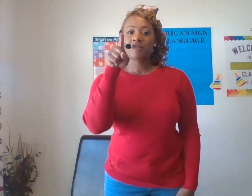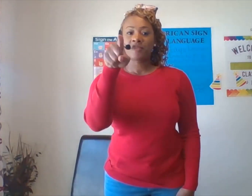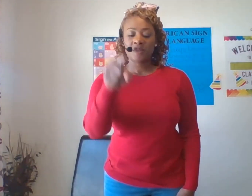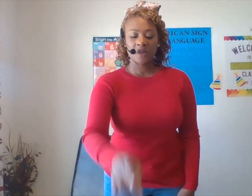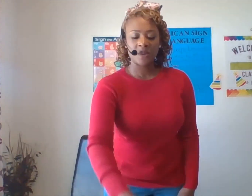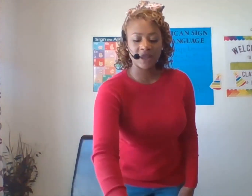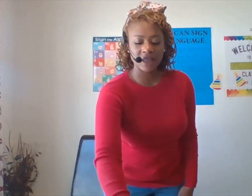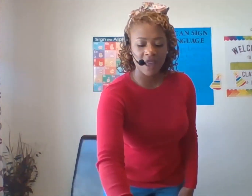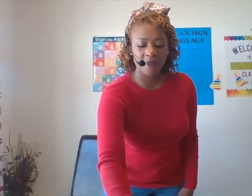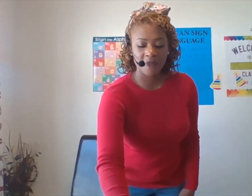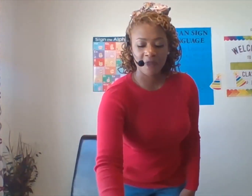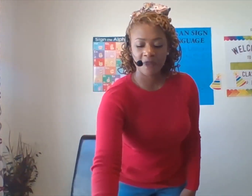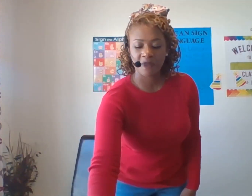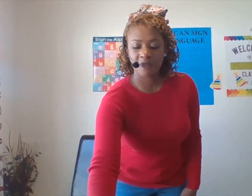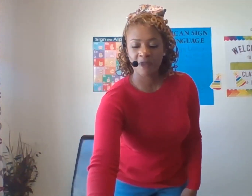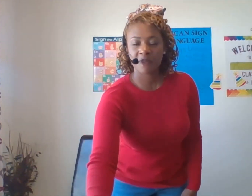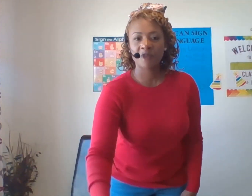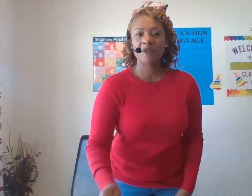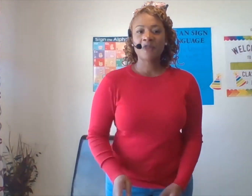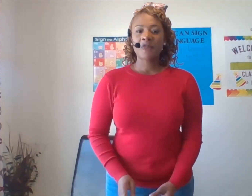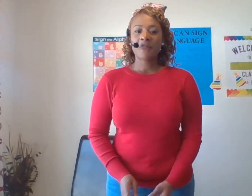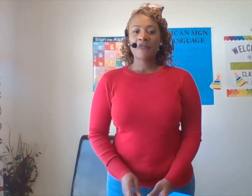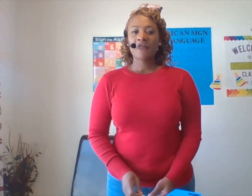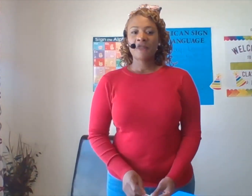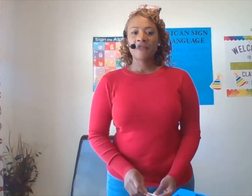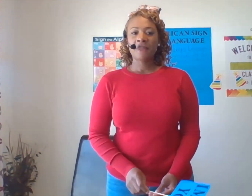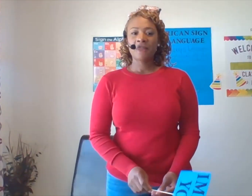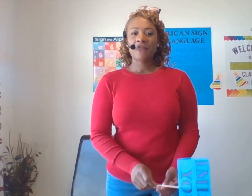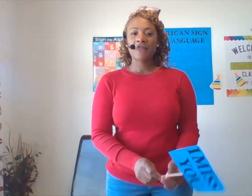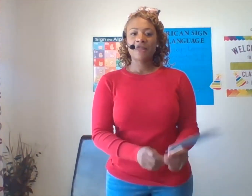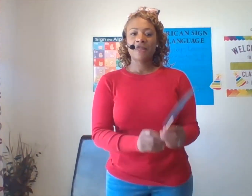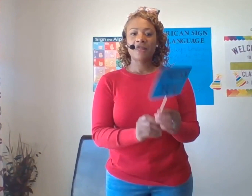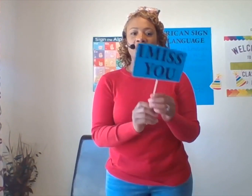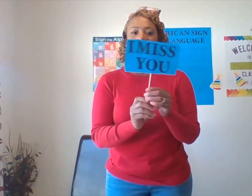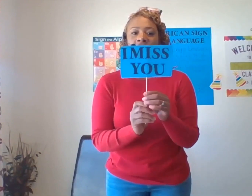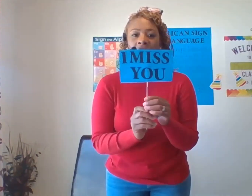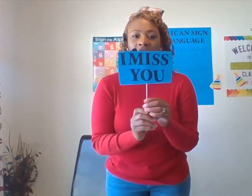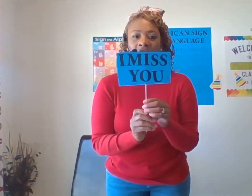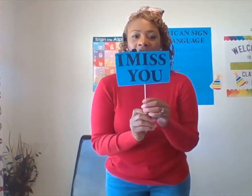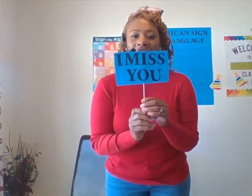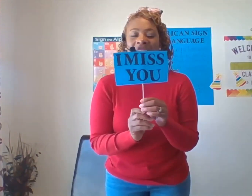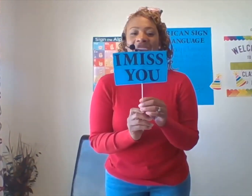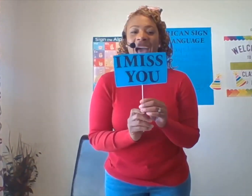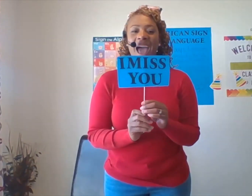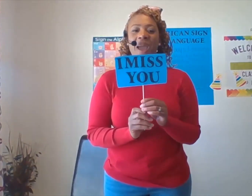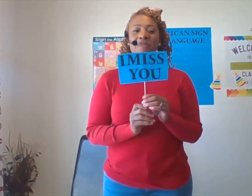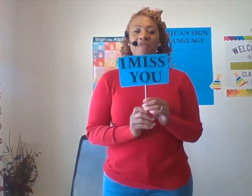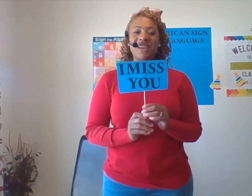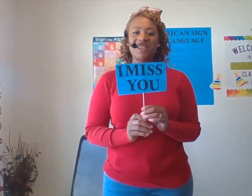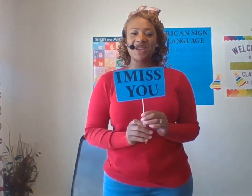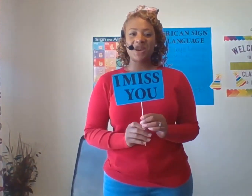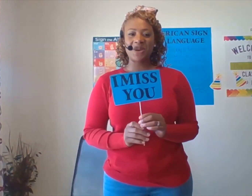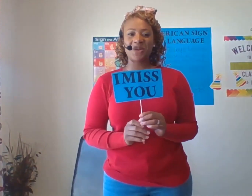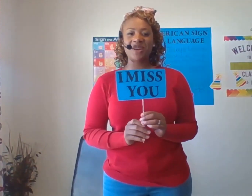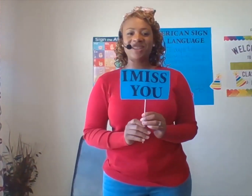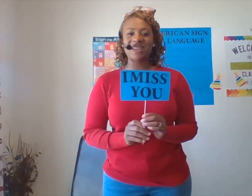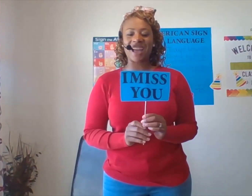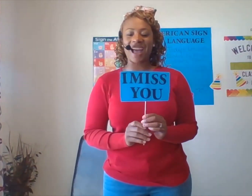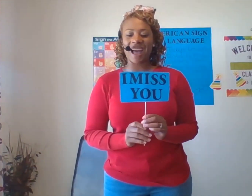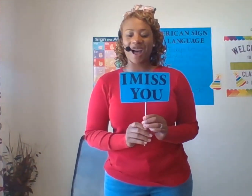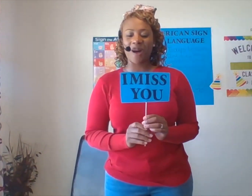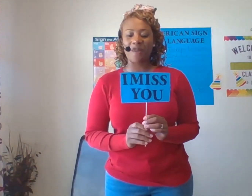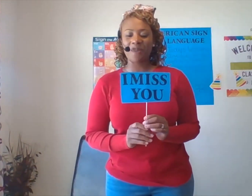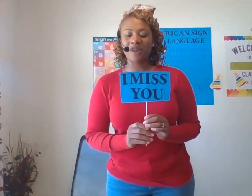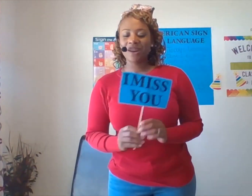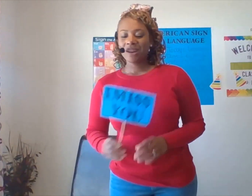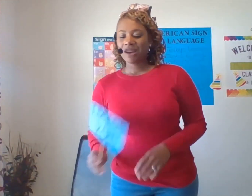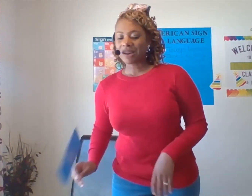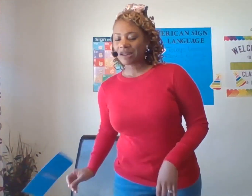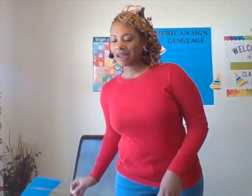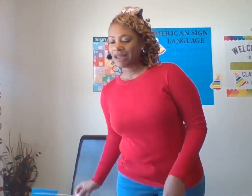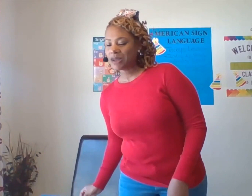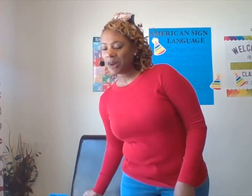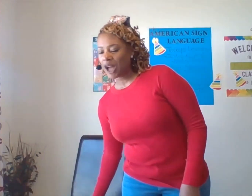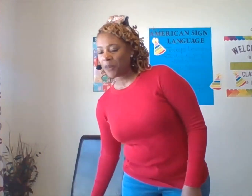what is that I miss you good job all right let's do a couple